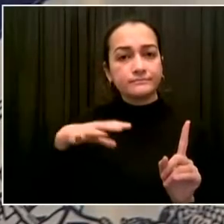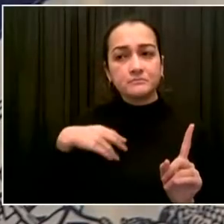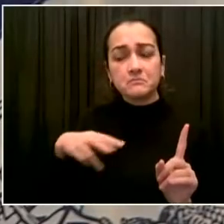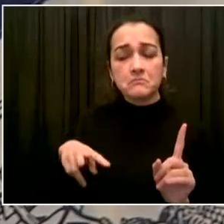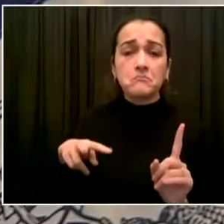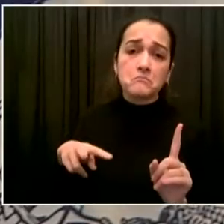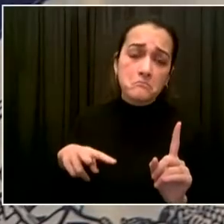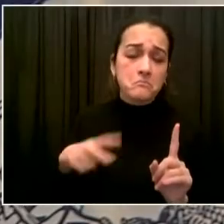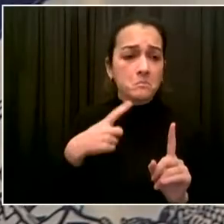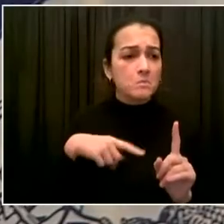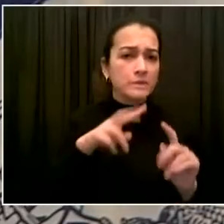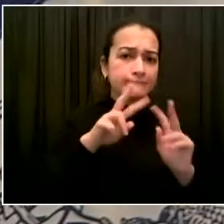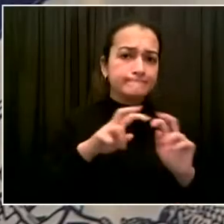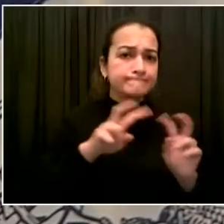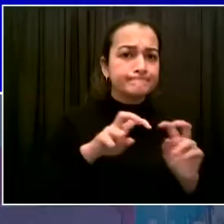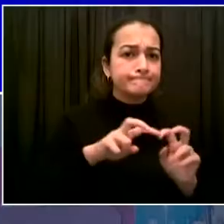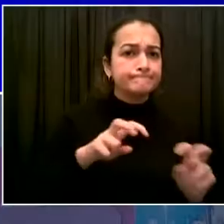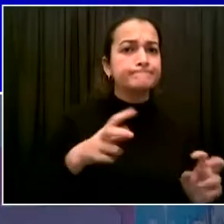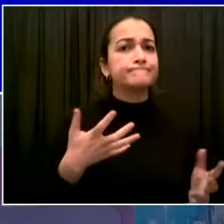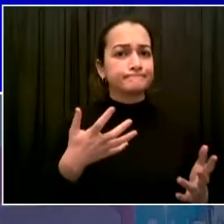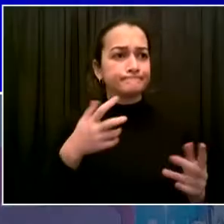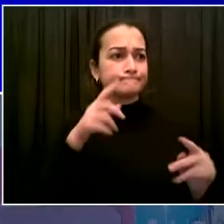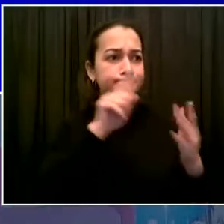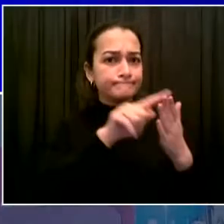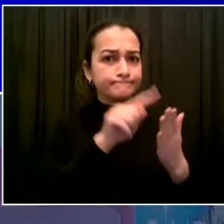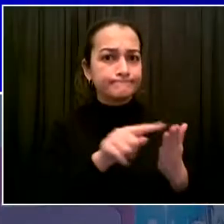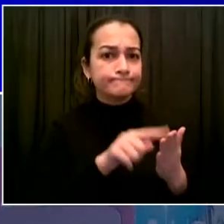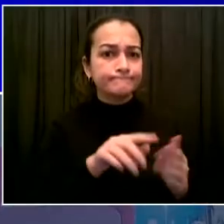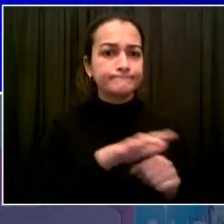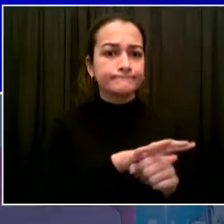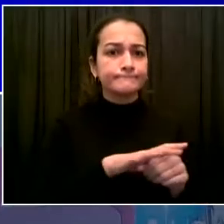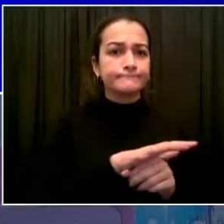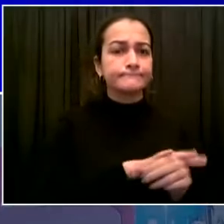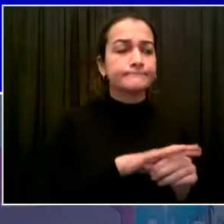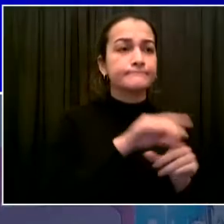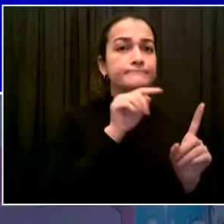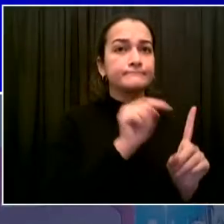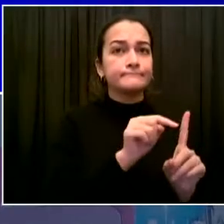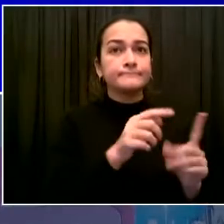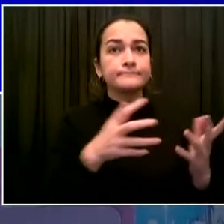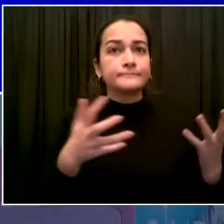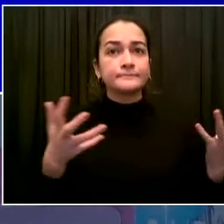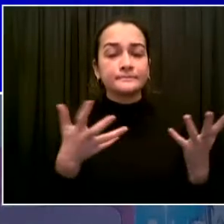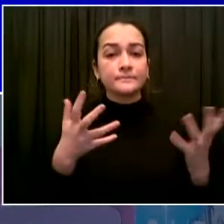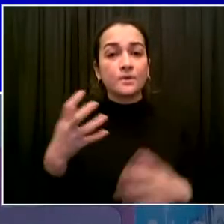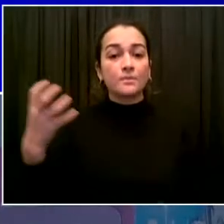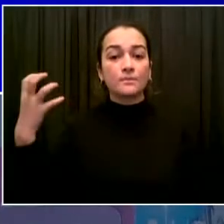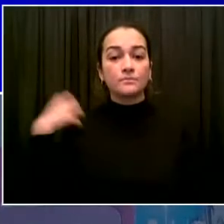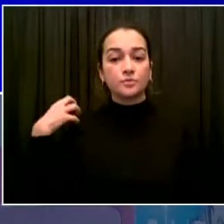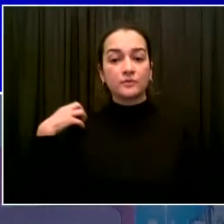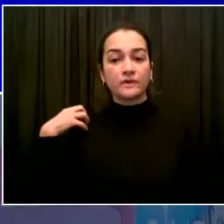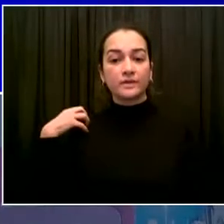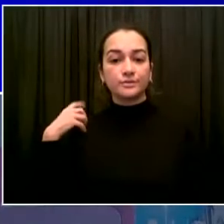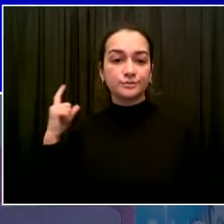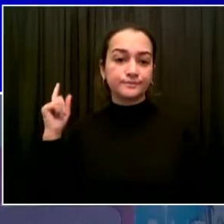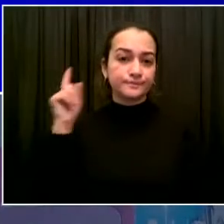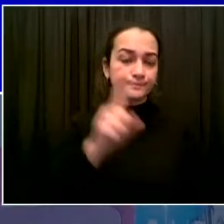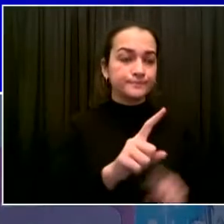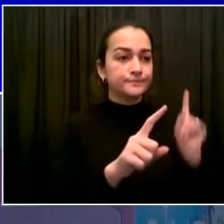A SPECIAL THANK YOU FOR THE VERY SPECIFIC SUGESGTIONS ON HOWT O PIMROVE EROVSIGHT AT SOME OF THE